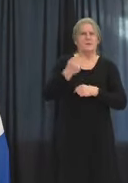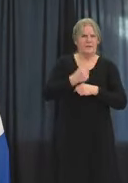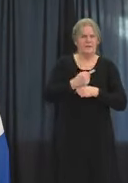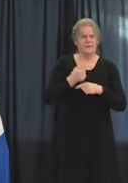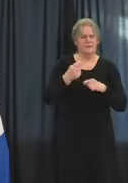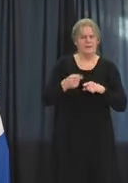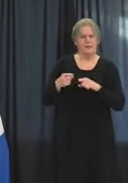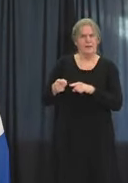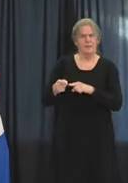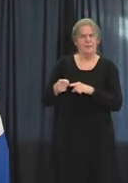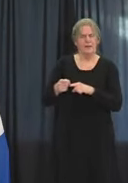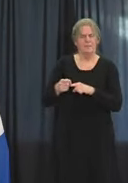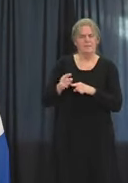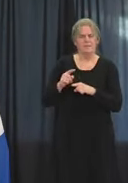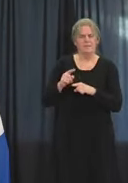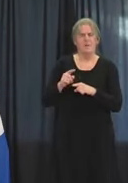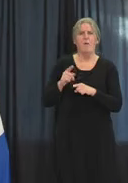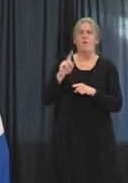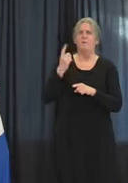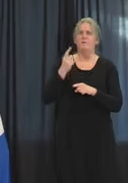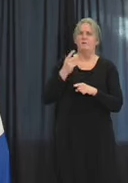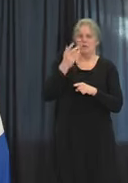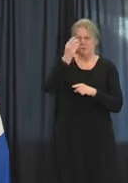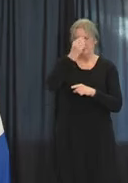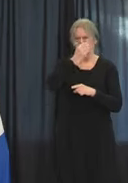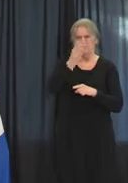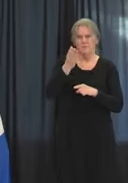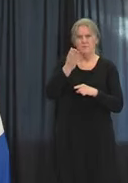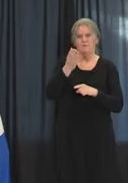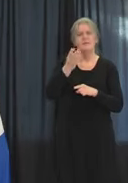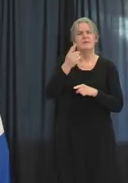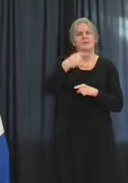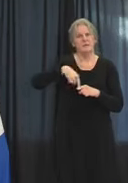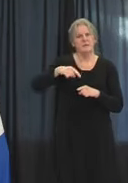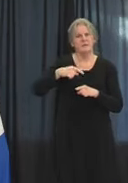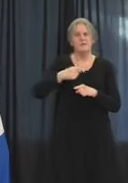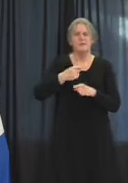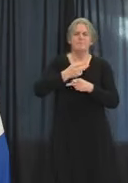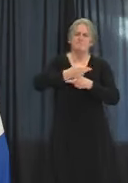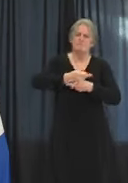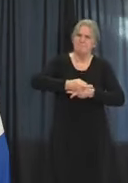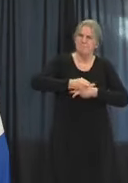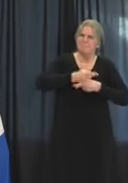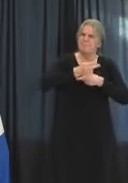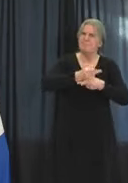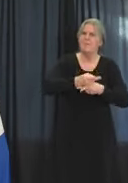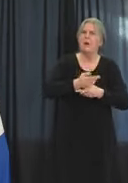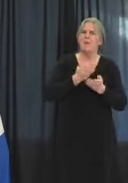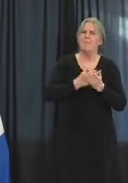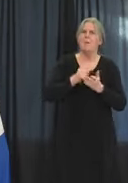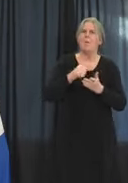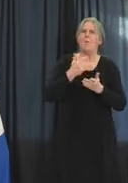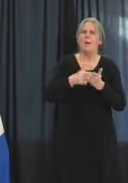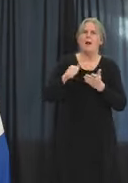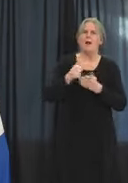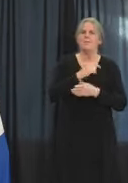last few days, the first thing I would like to say is you need to be very, very cautious about